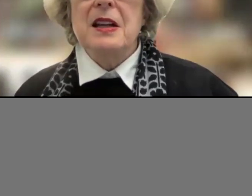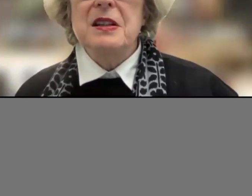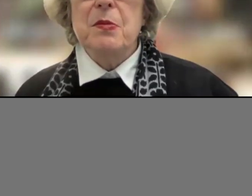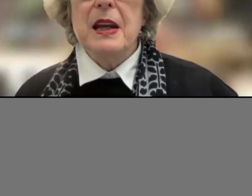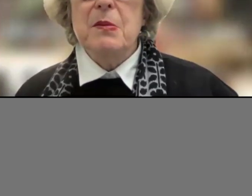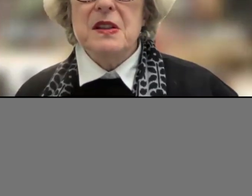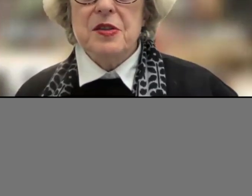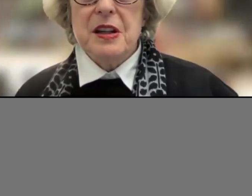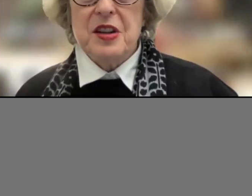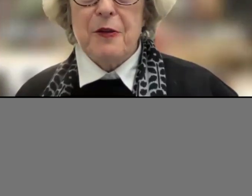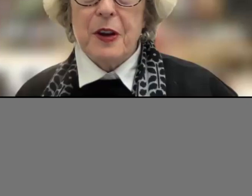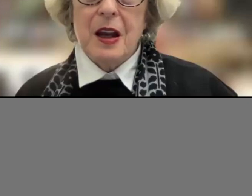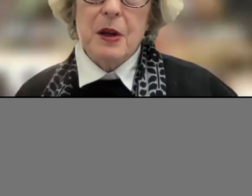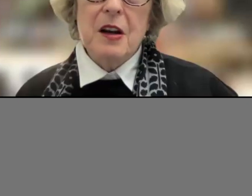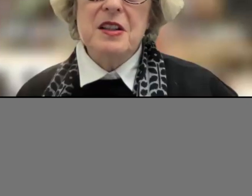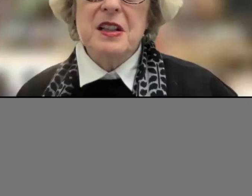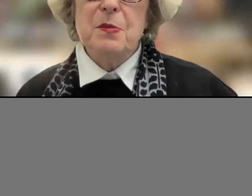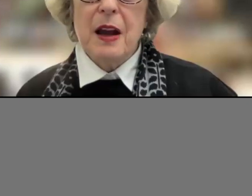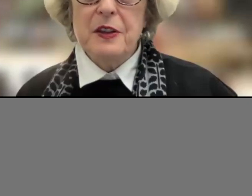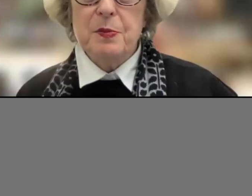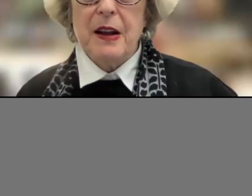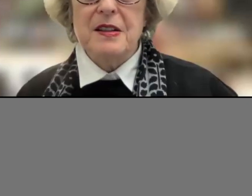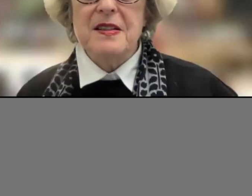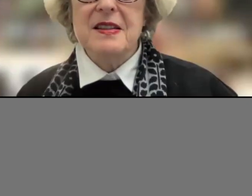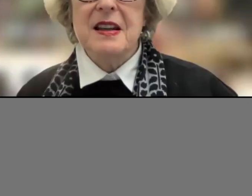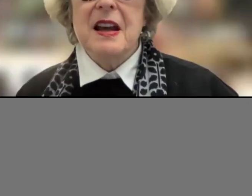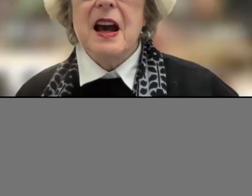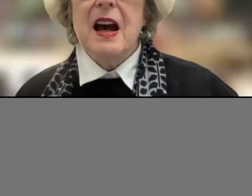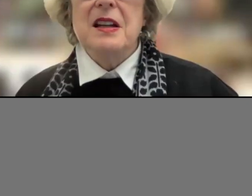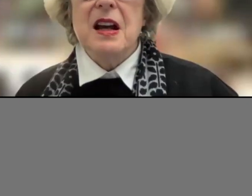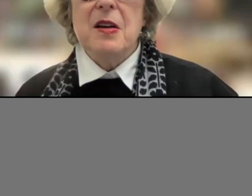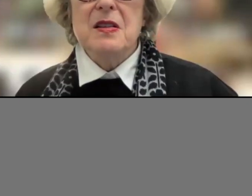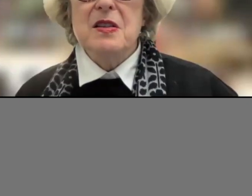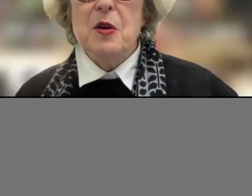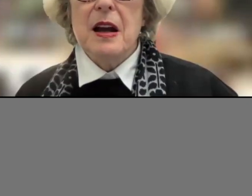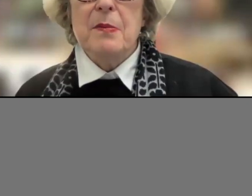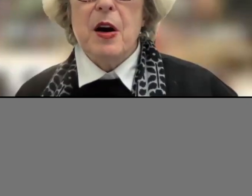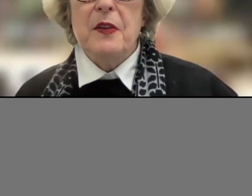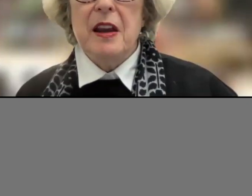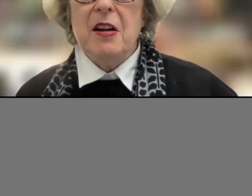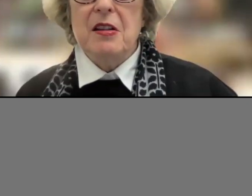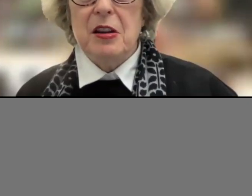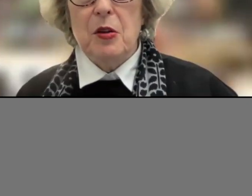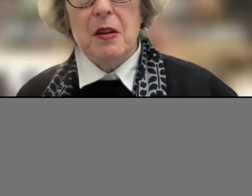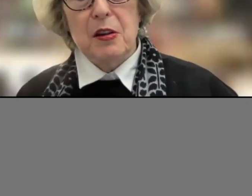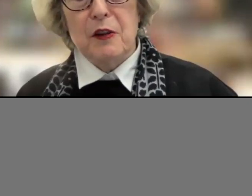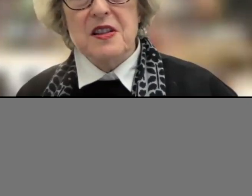and my name is Caitríona Shaffrey I'm an architect in private practice and I am also on the Universal